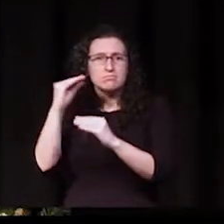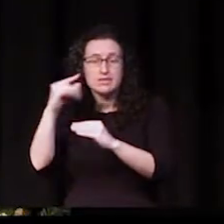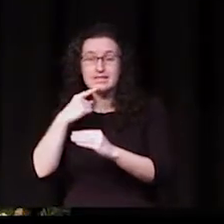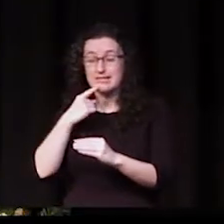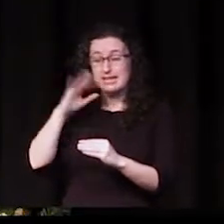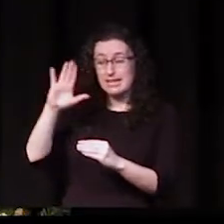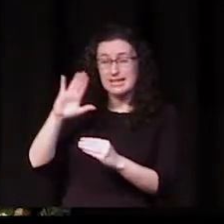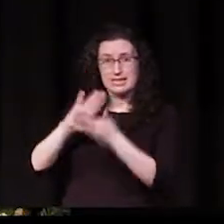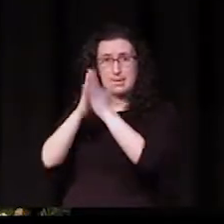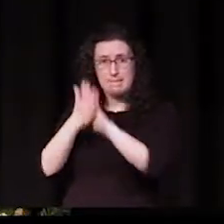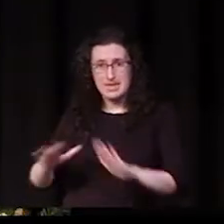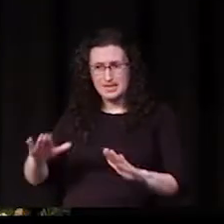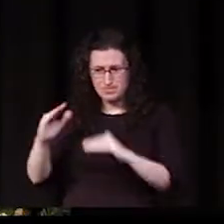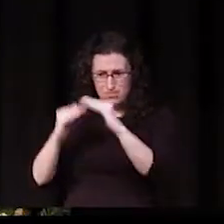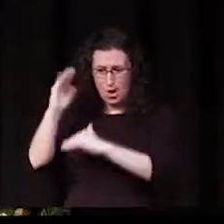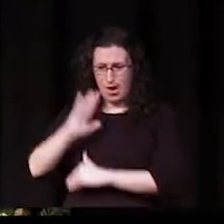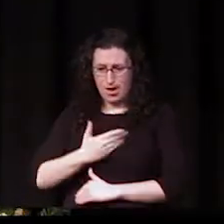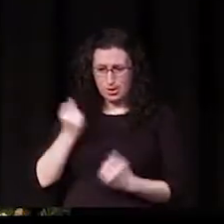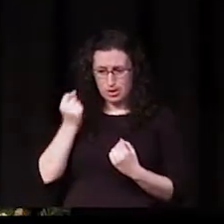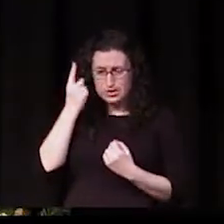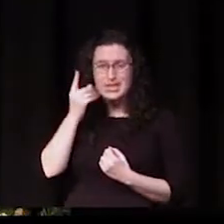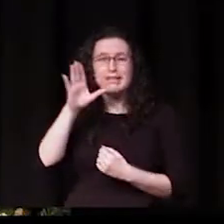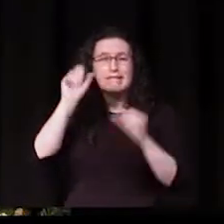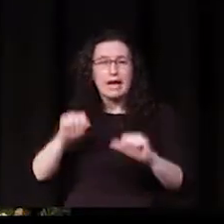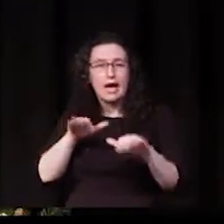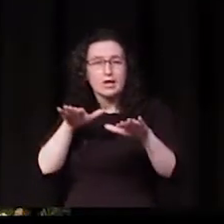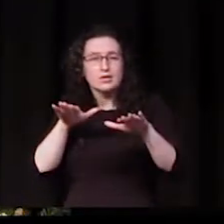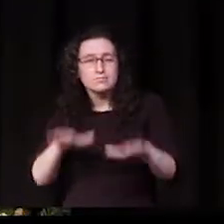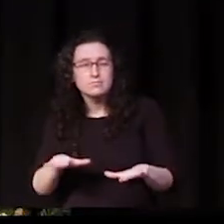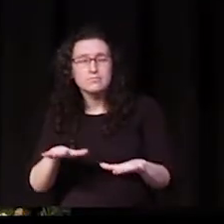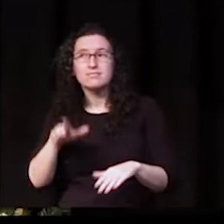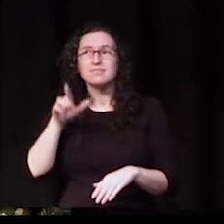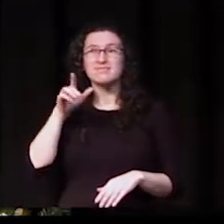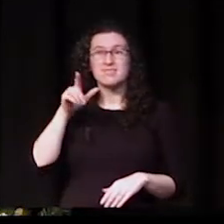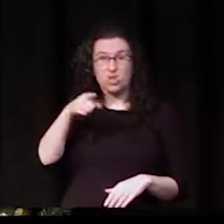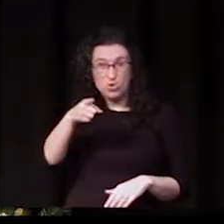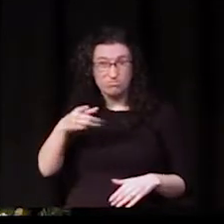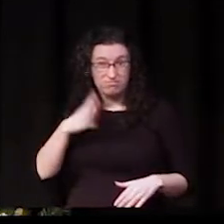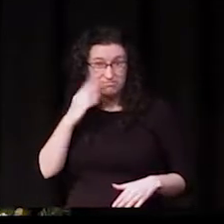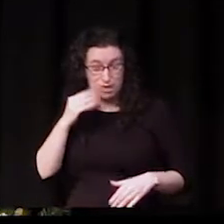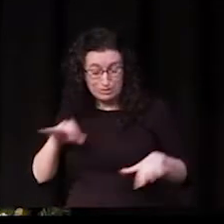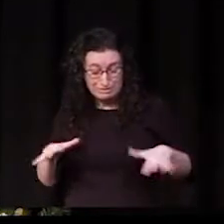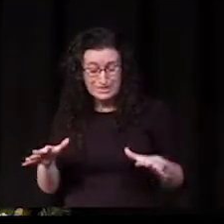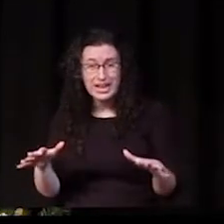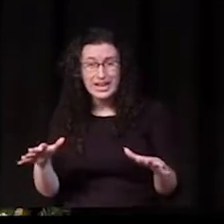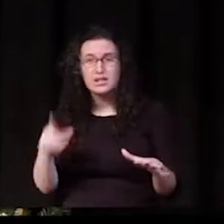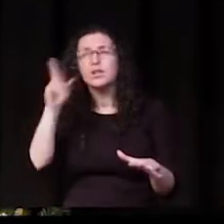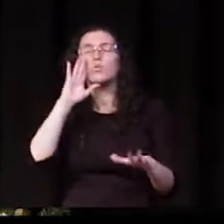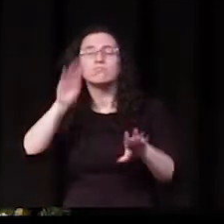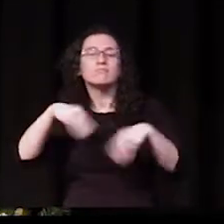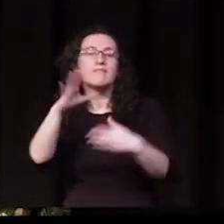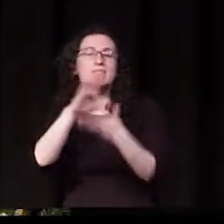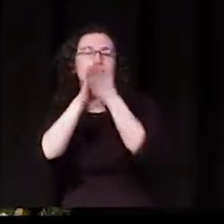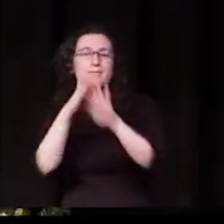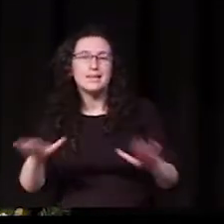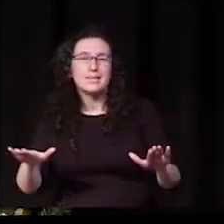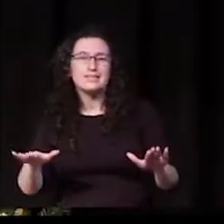Do you wrestle with anxiety? God will give you His peace and you don't even have to be able to wrap your brain around what's going on.